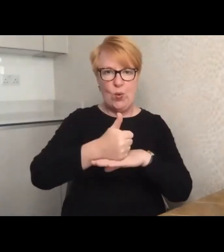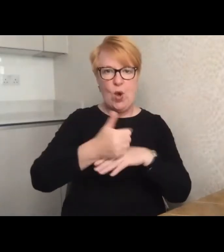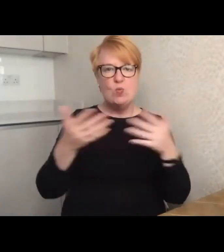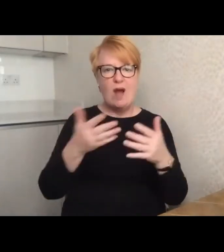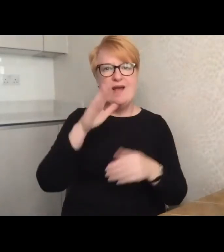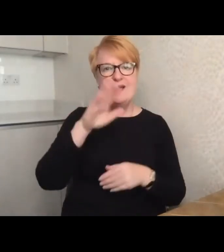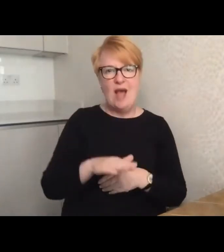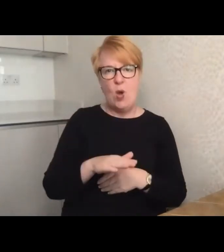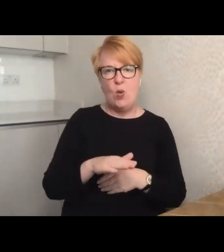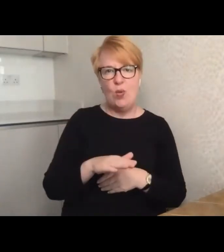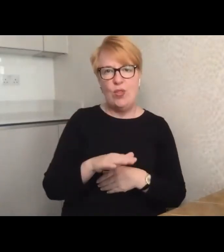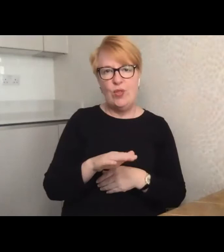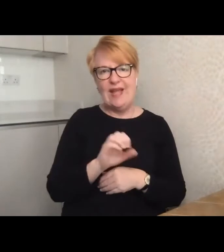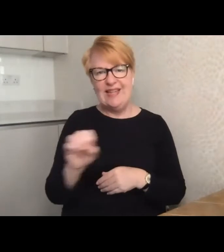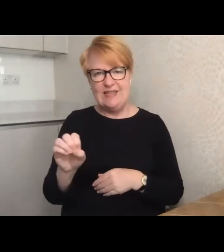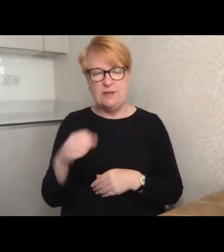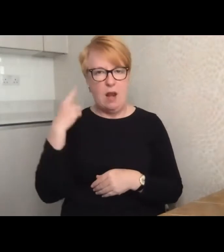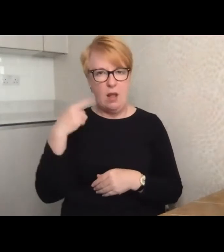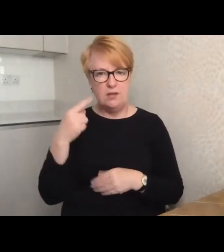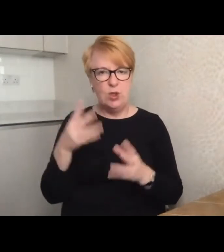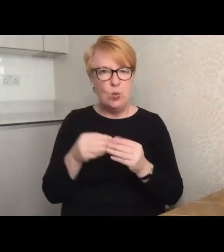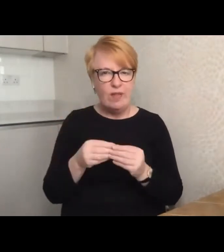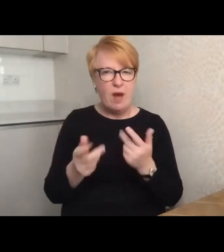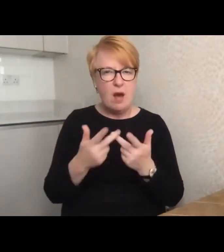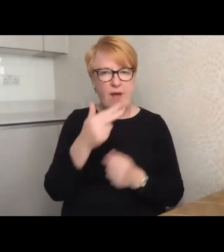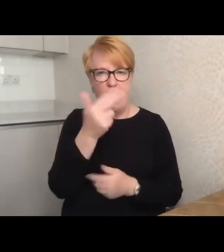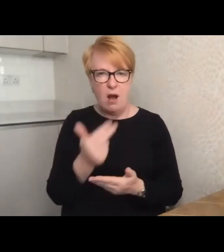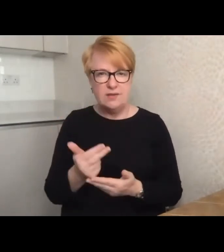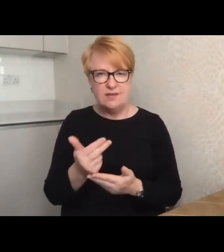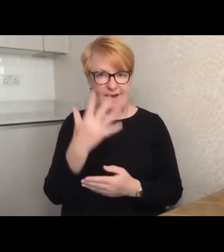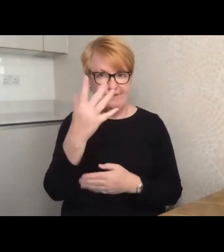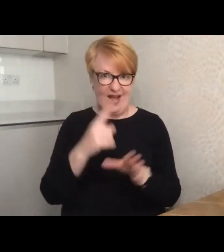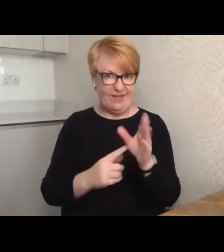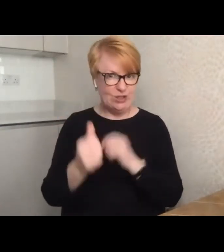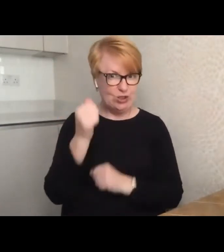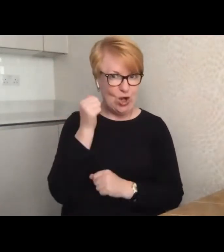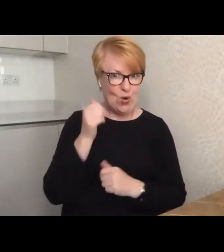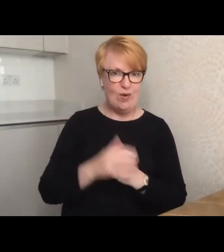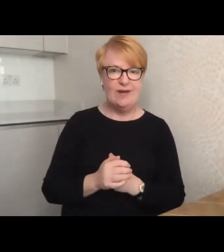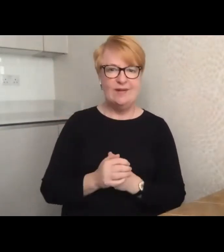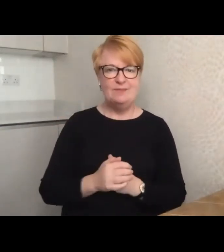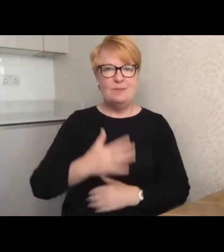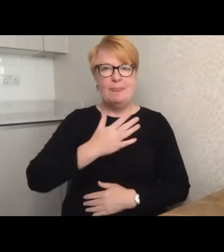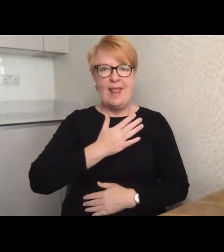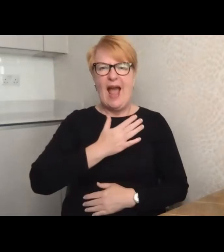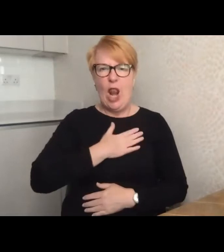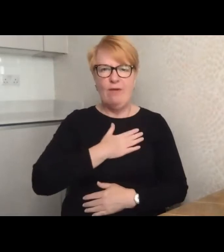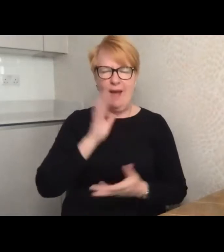a group of other artists five years ago? Five years, yeah! And I just love the fact that I'm a bit confused about whether TACO!’s